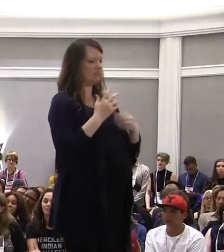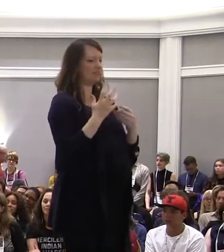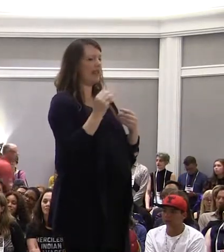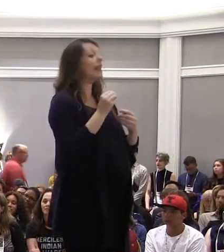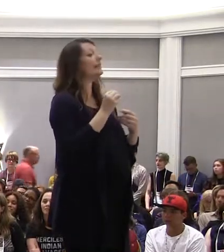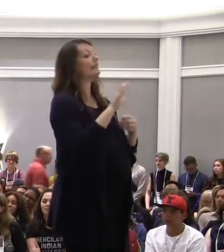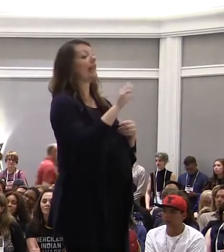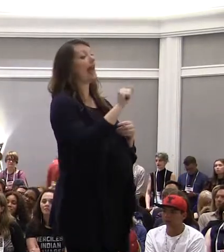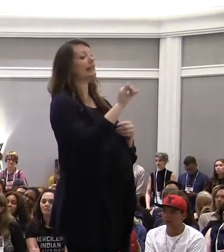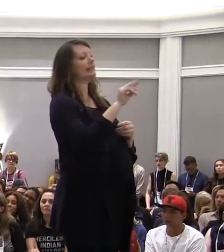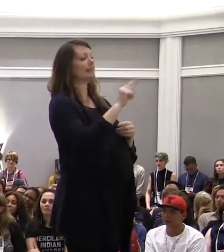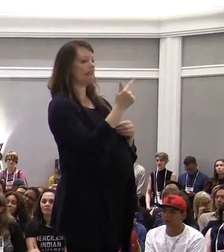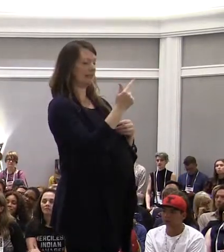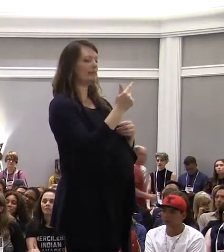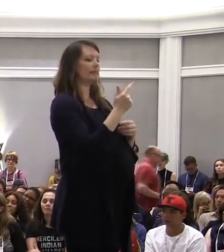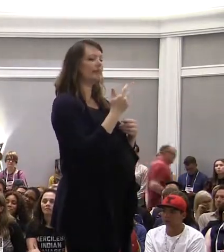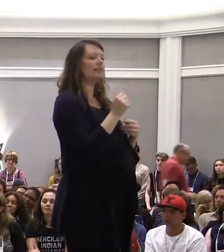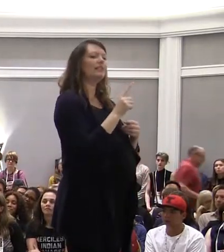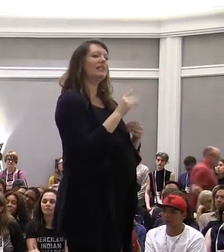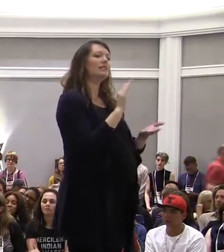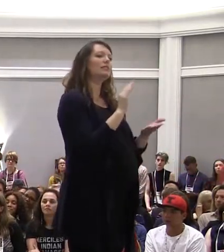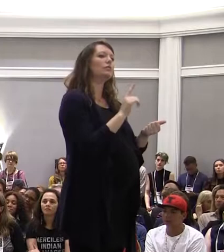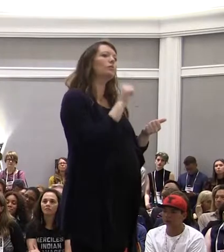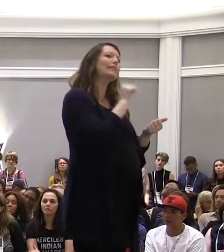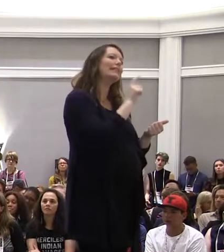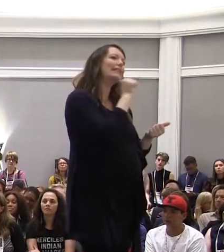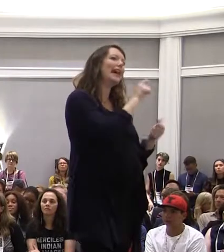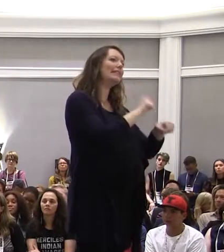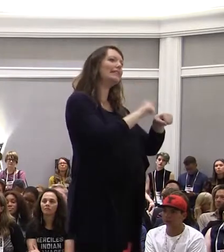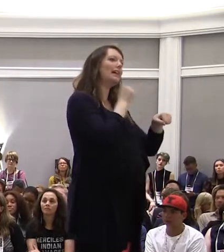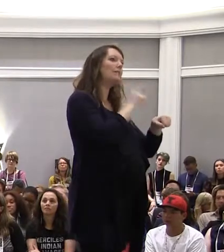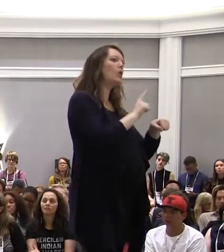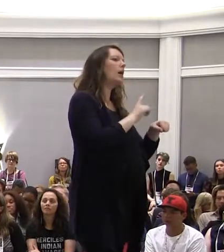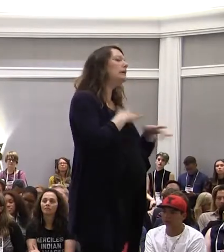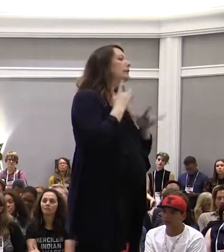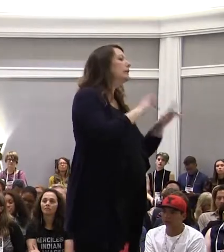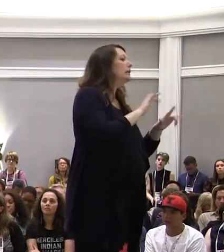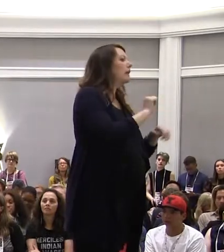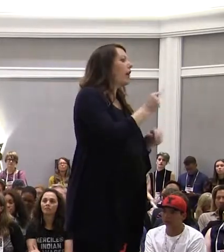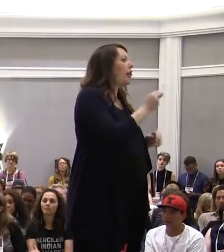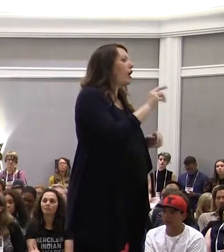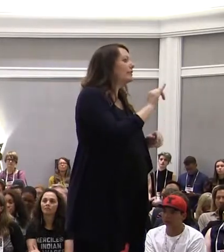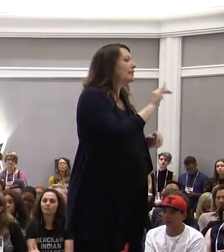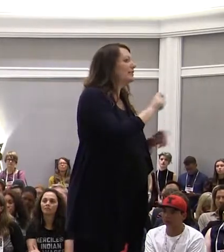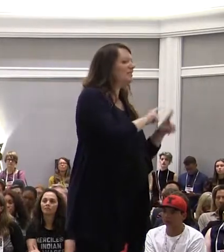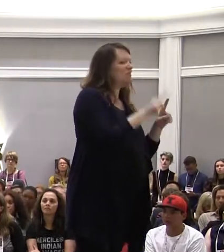That is less of a moment of catharsis, and more of an action-driven town hall working group